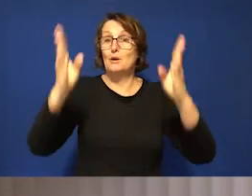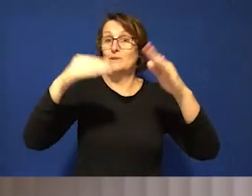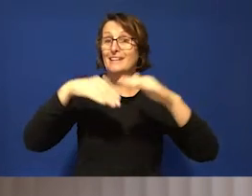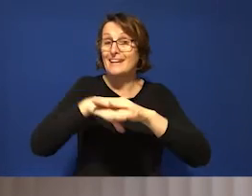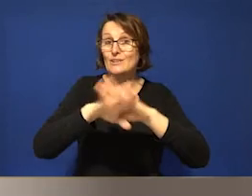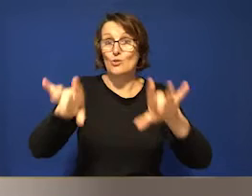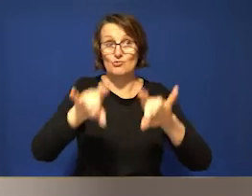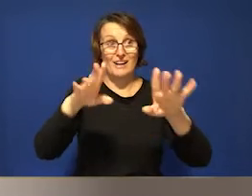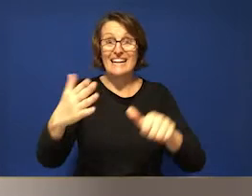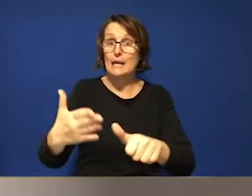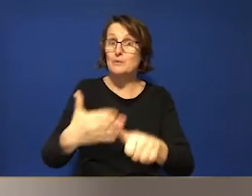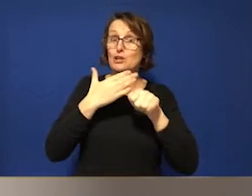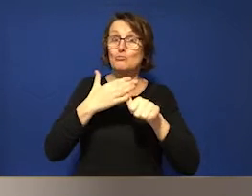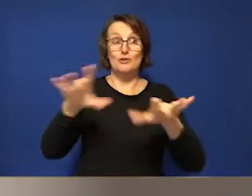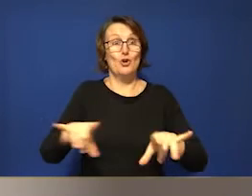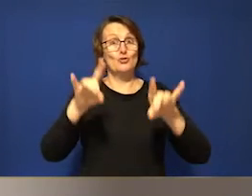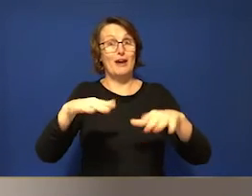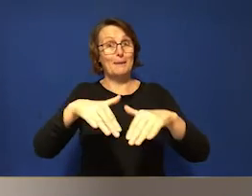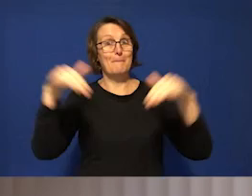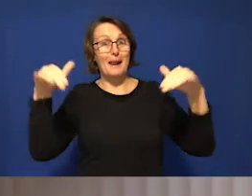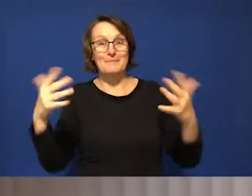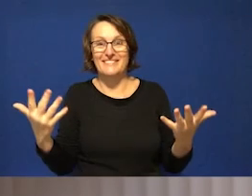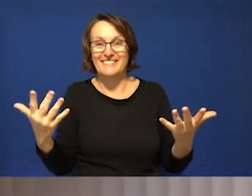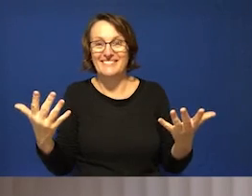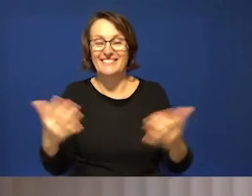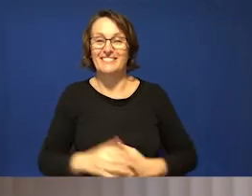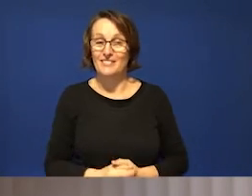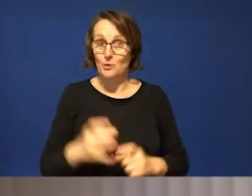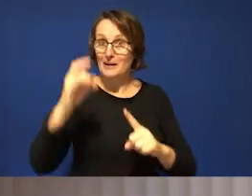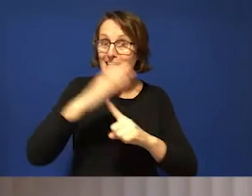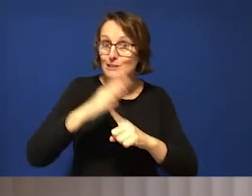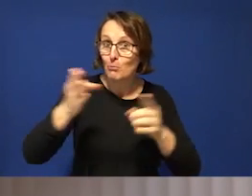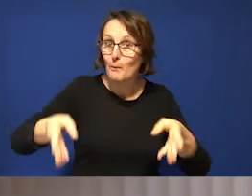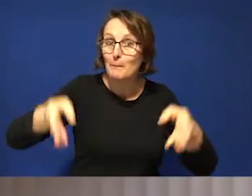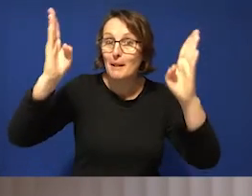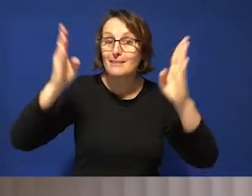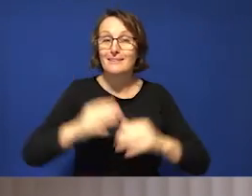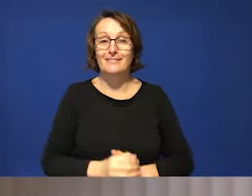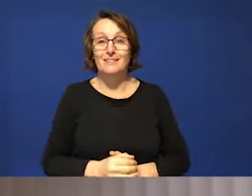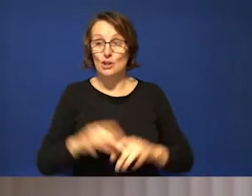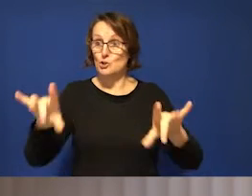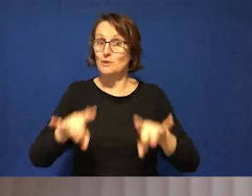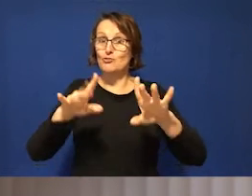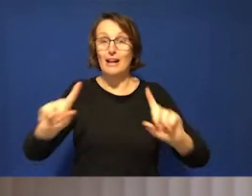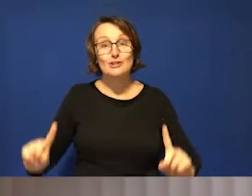To extraordinary public buildings. So this is where, Australia's first parliament sat